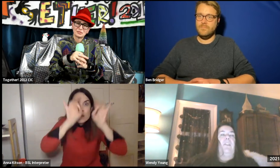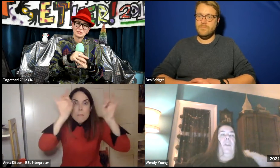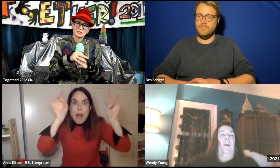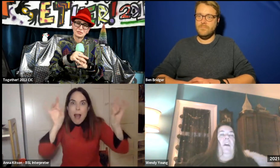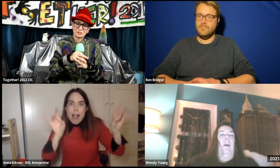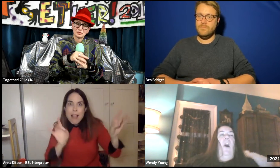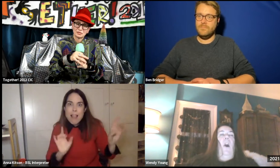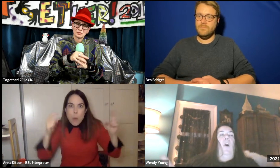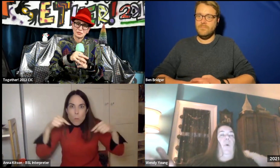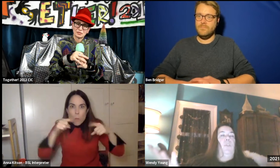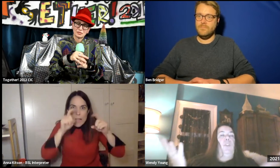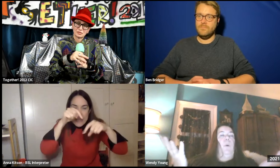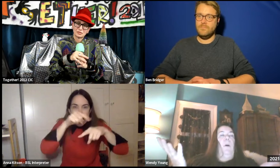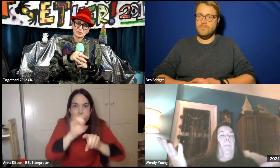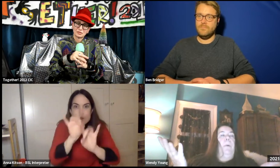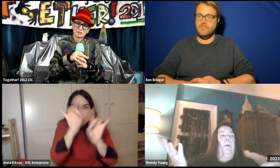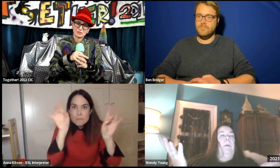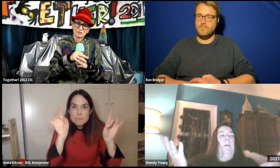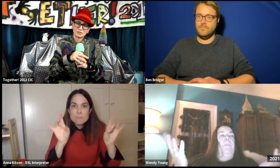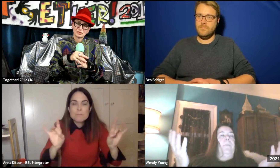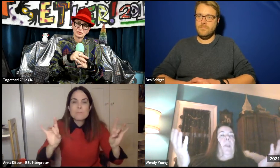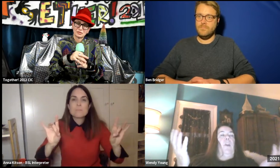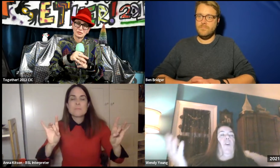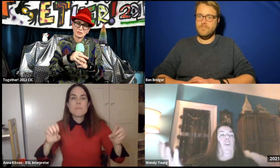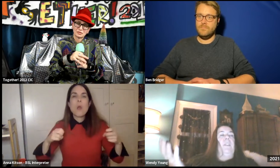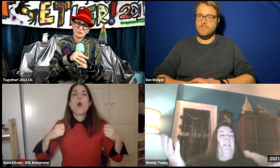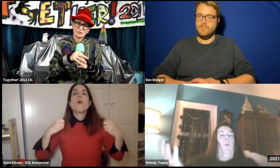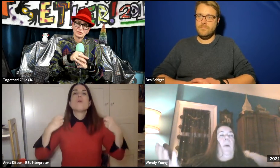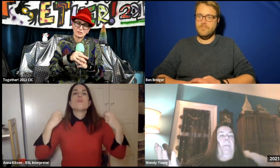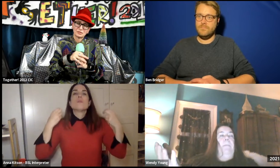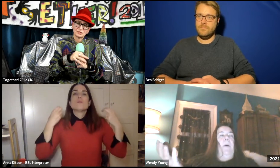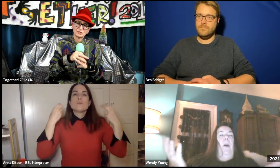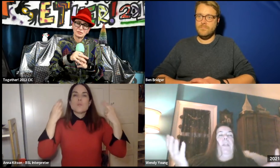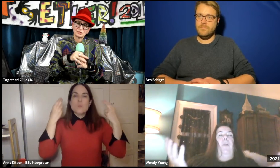sucker, hold you up, caught in a web, a thorny bush, delving look.